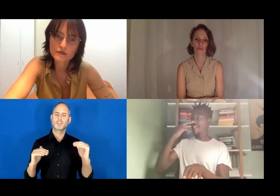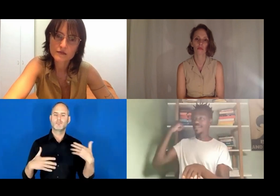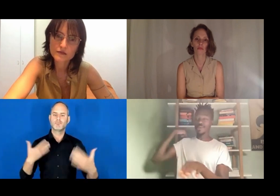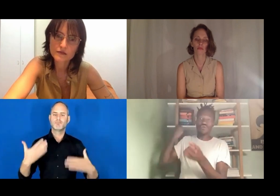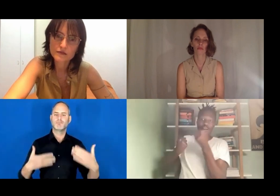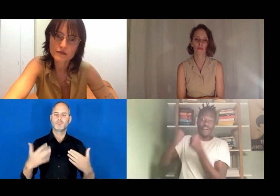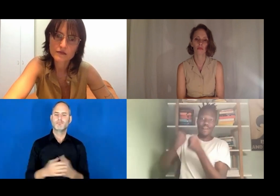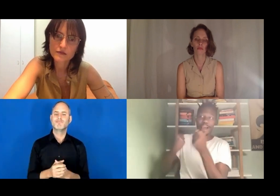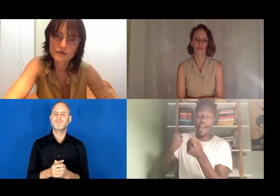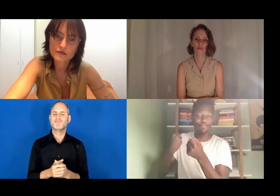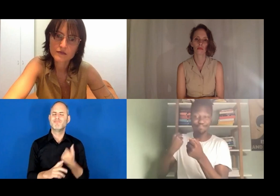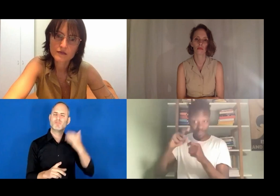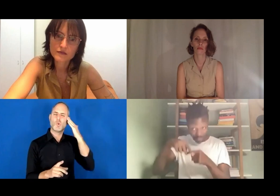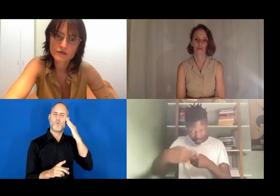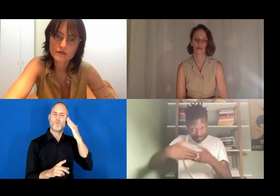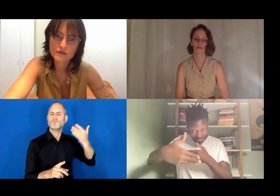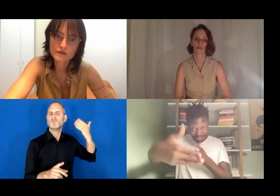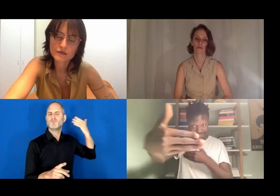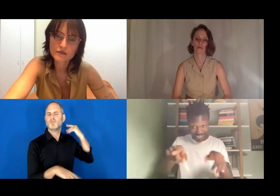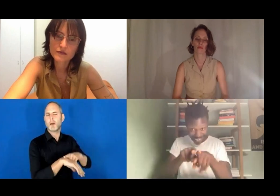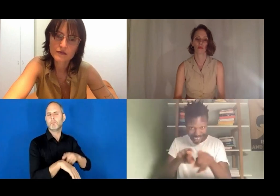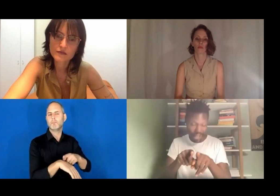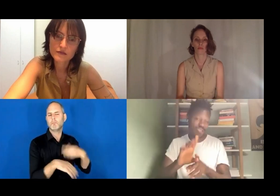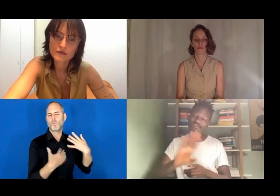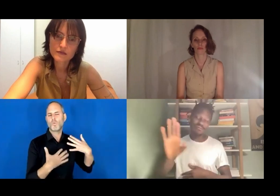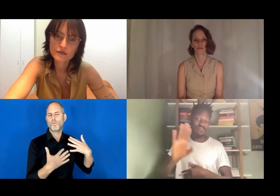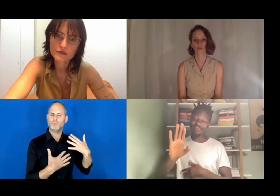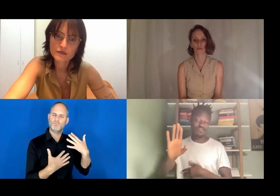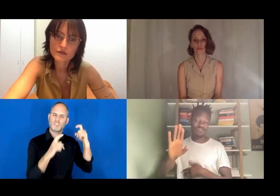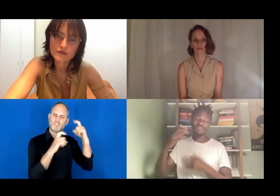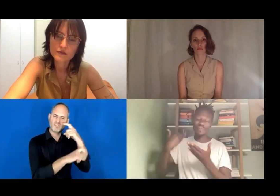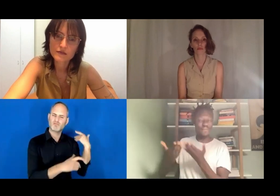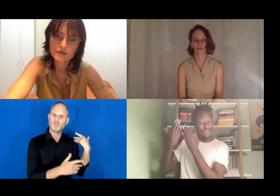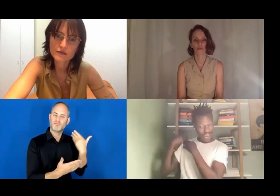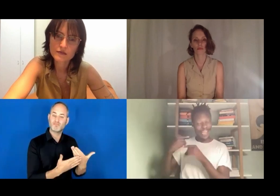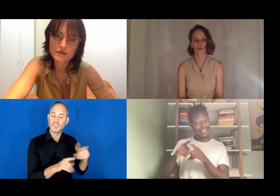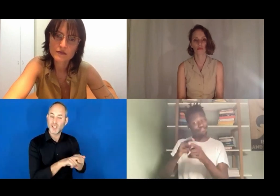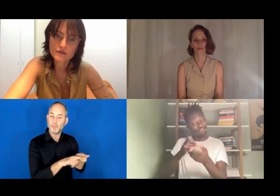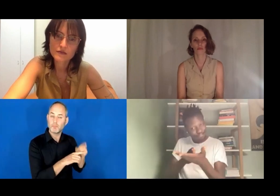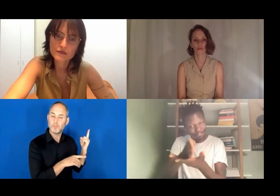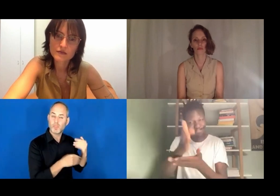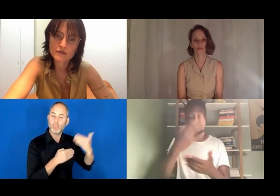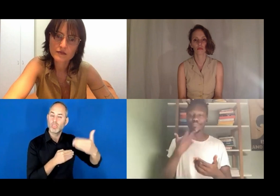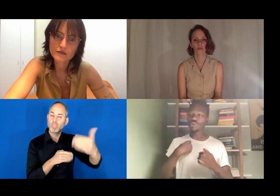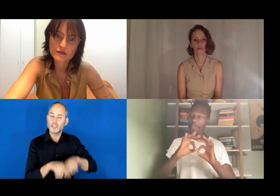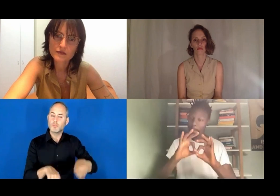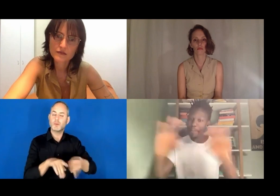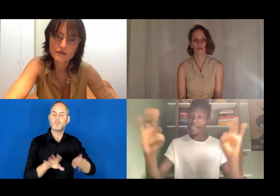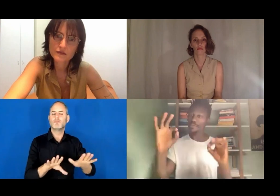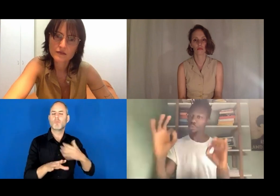looking back I can see this is what I have been struggling with, but this is what I want to see in the future.